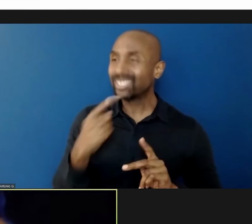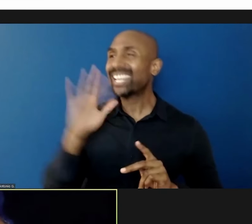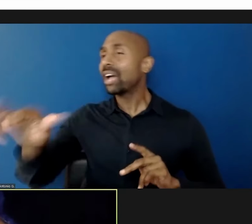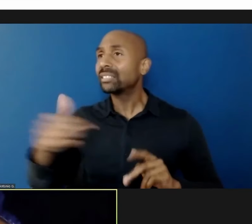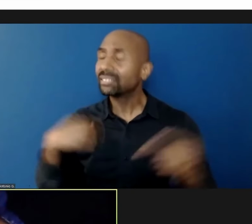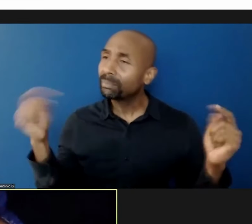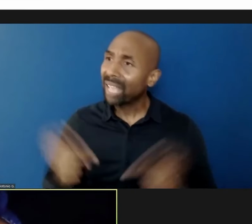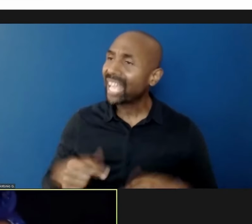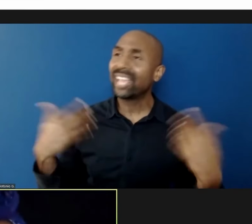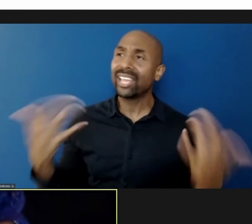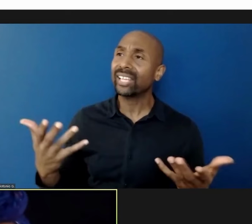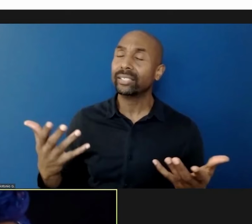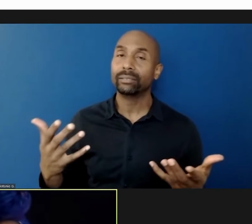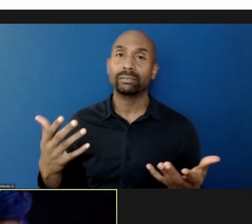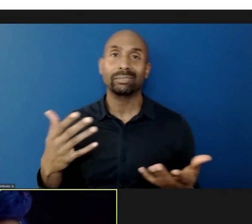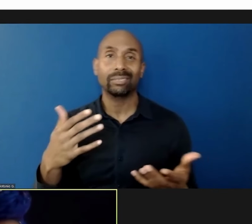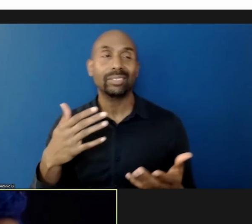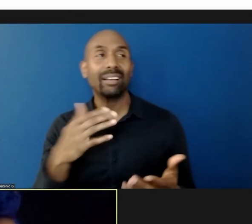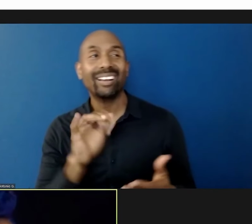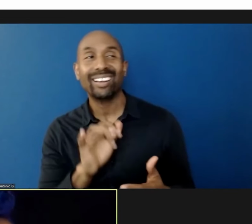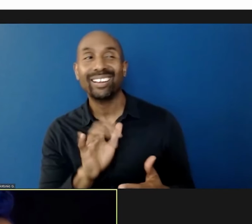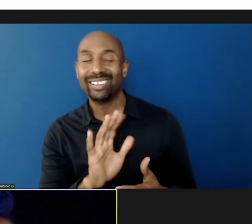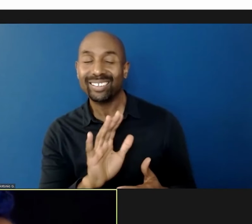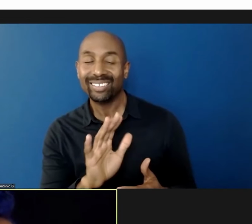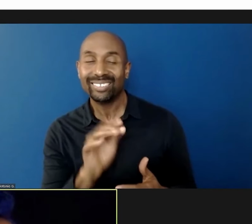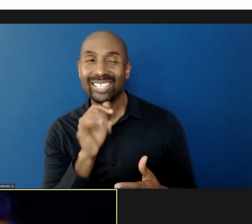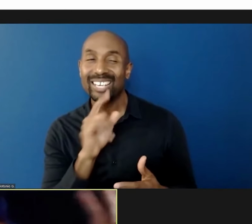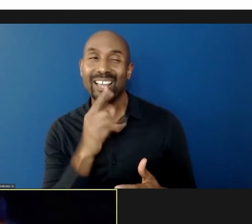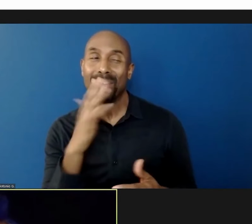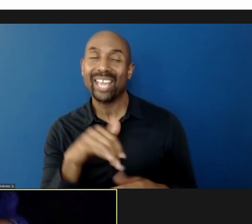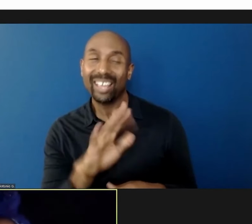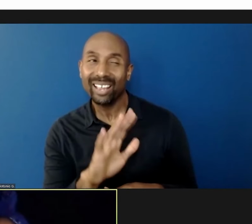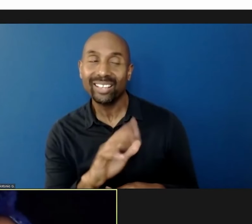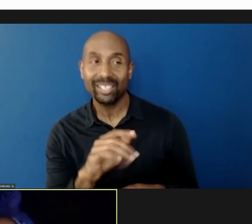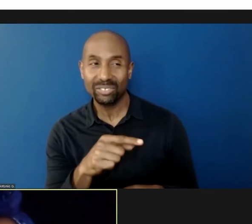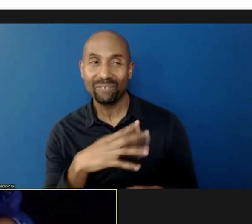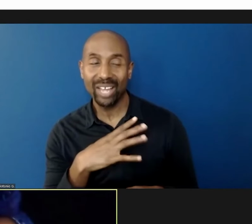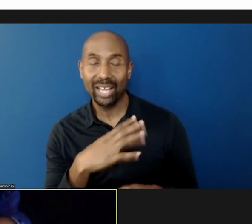it is to be Black in Britain, and then when, you know, add that all on top of a pandemic,